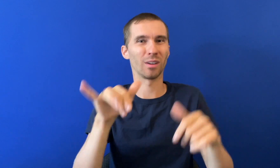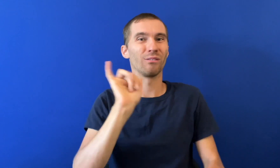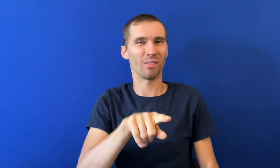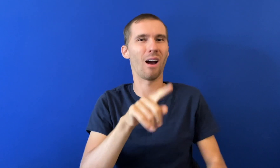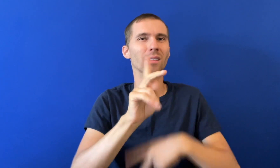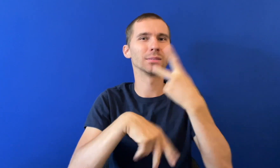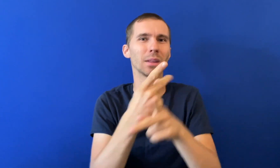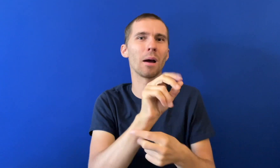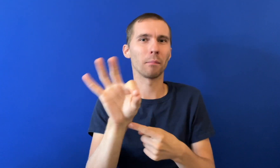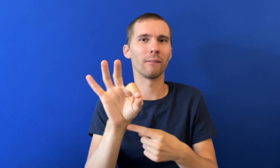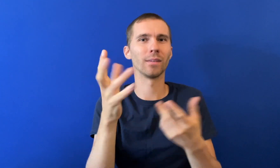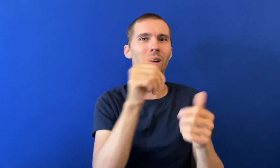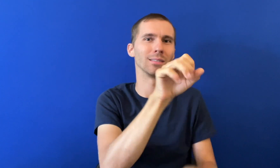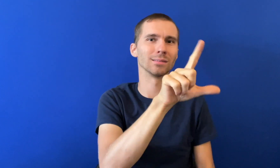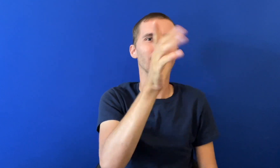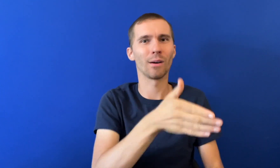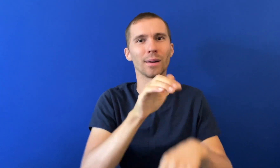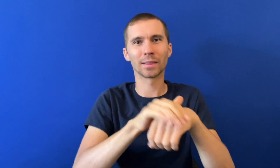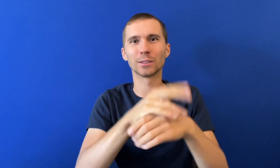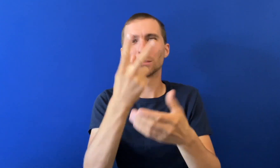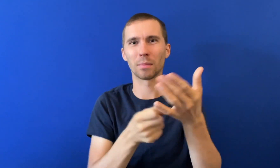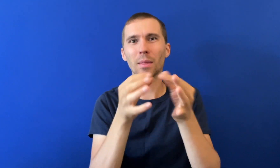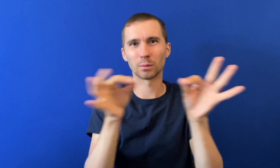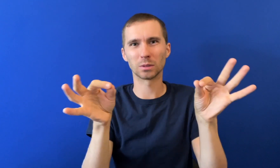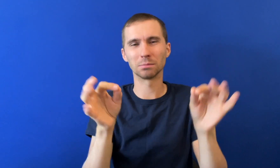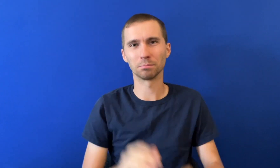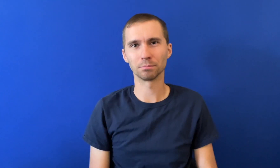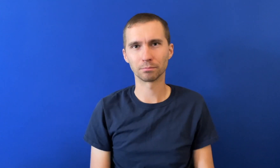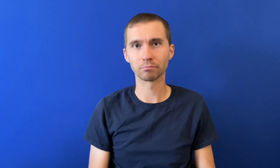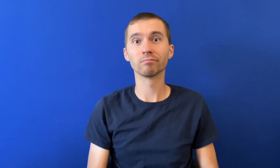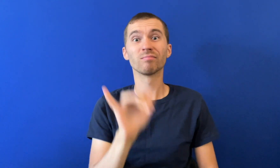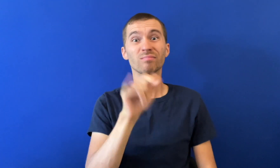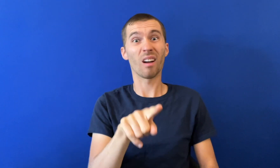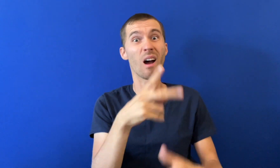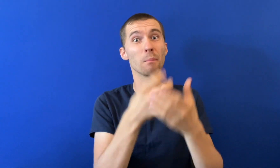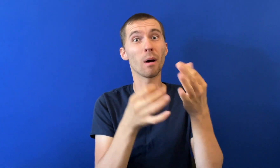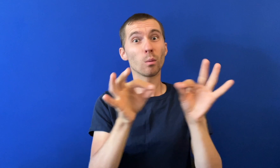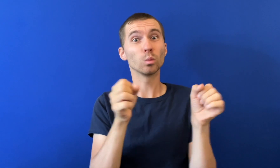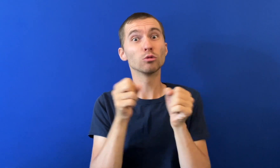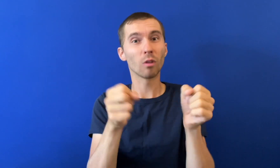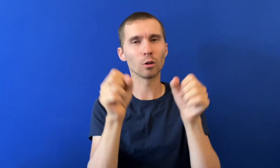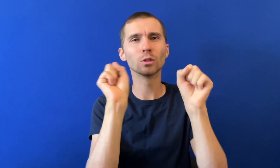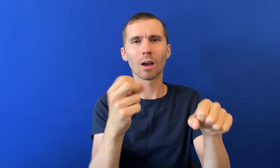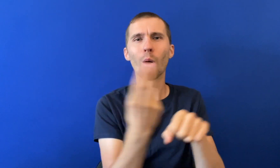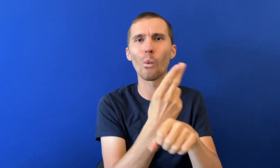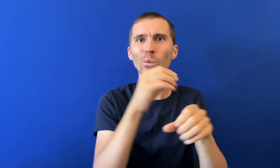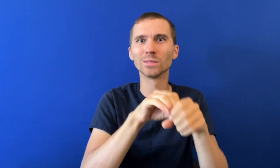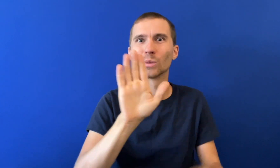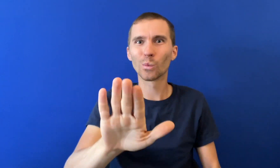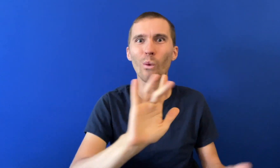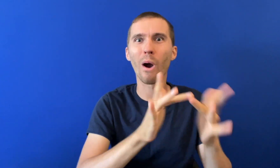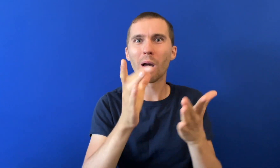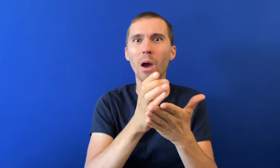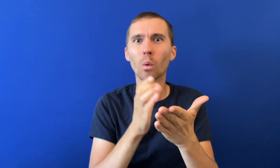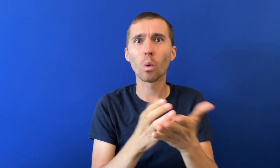Language play is a type of "ASL/English Bilingualism". This bilingual strategy can be used in your online course.